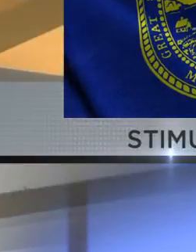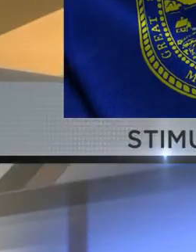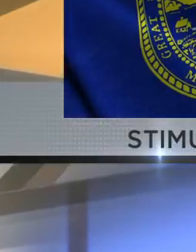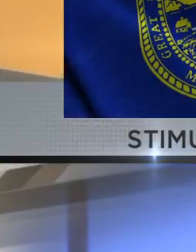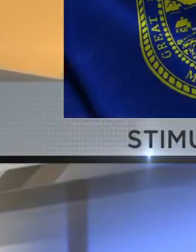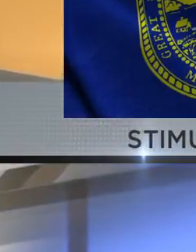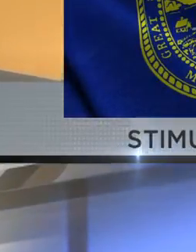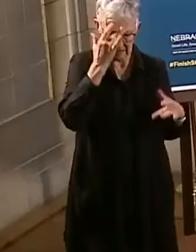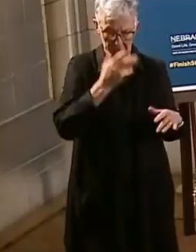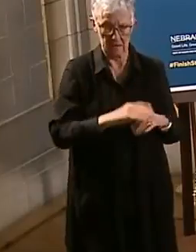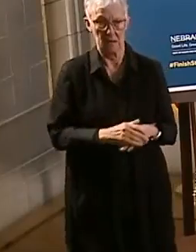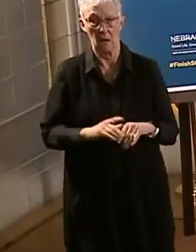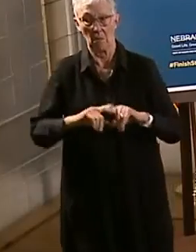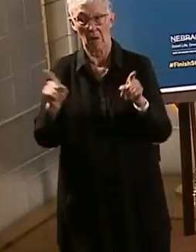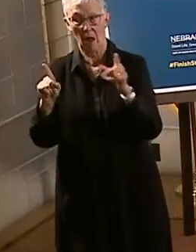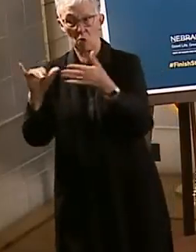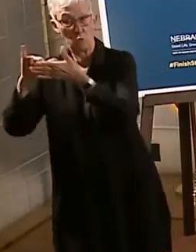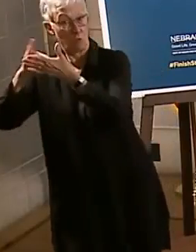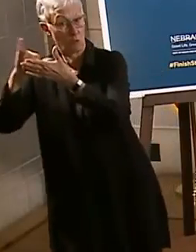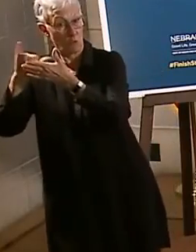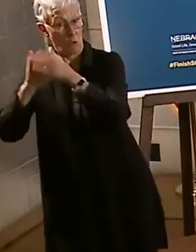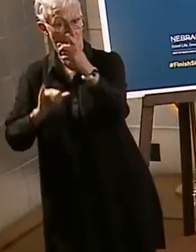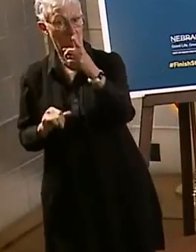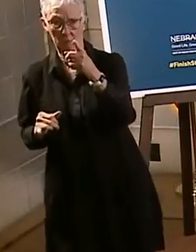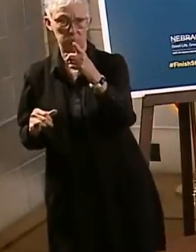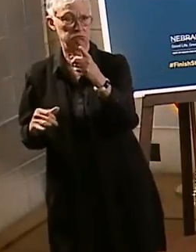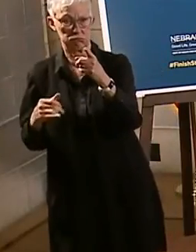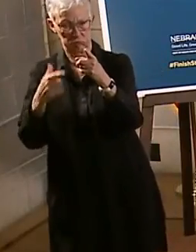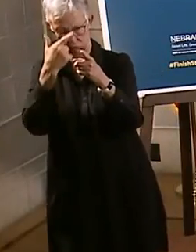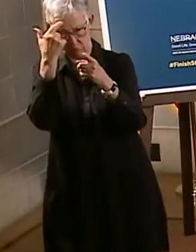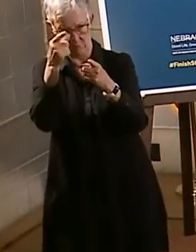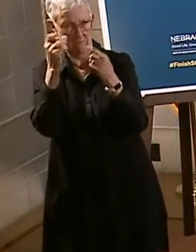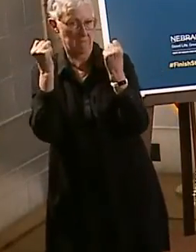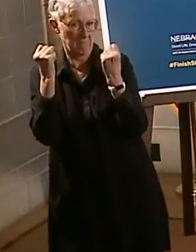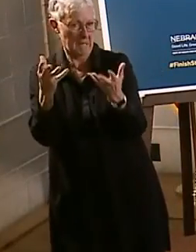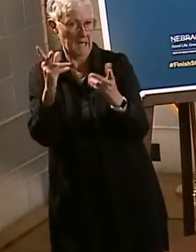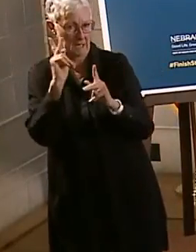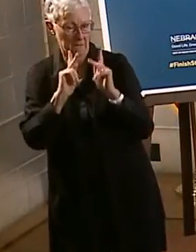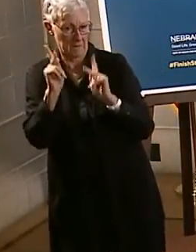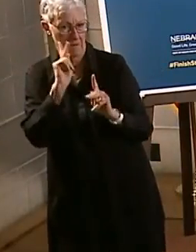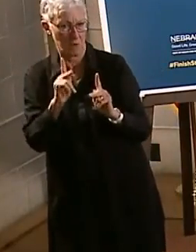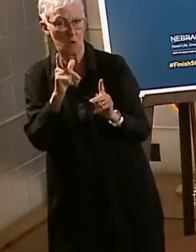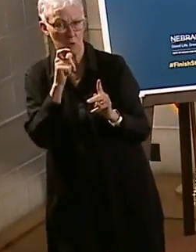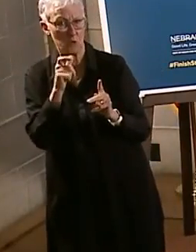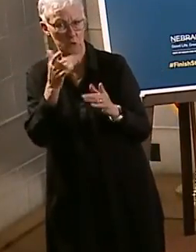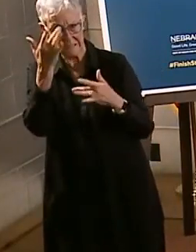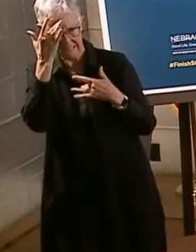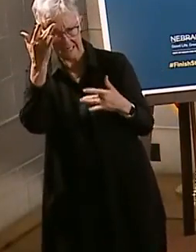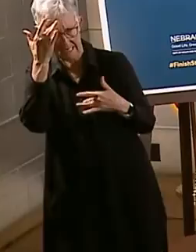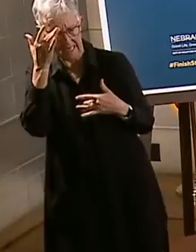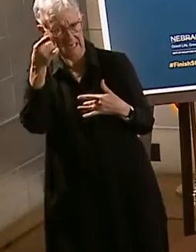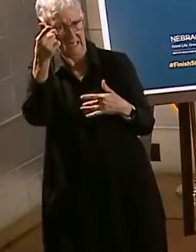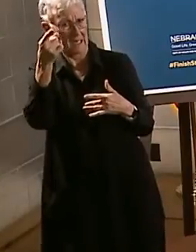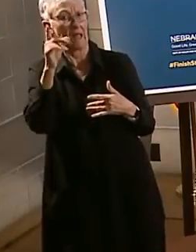"SO BASICALLY THEY ARE GOING TO BE PENALIZING PEOPLE THAT HAVE DONE THE RIGHT THING," SAID RICKETTS. "THAT'S NOT THE WAY YOU WANT TO